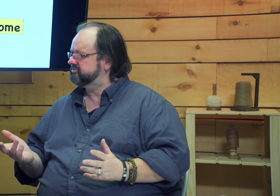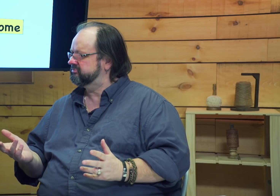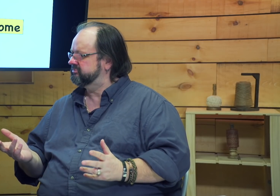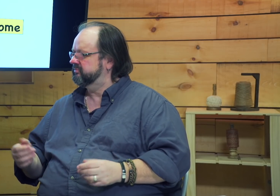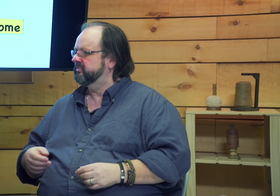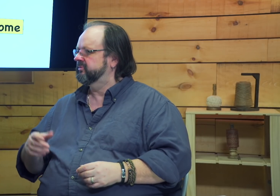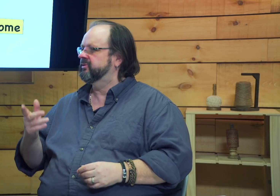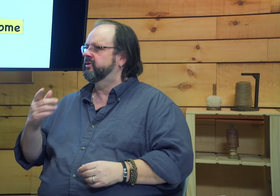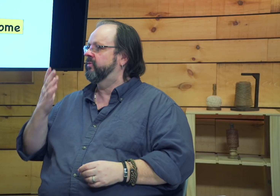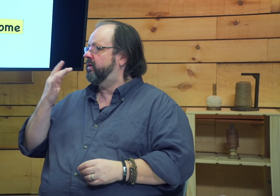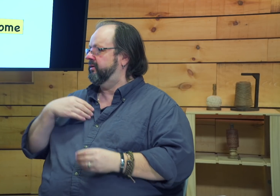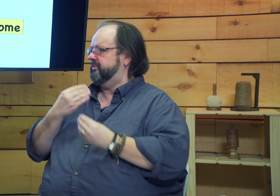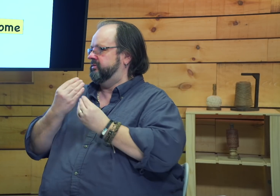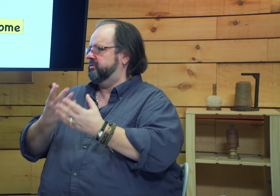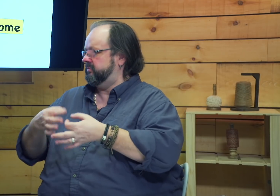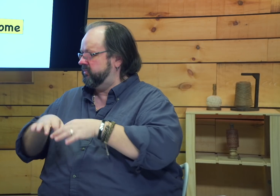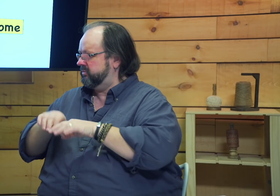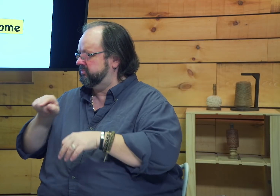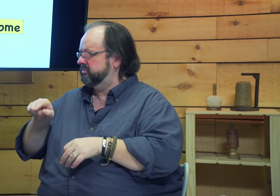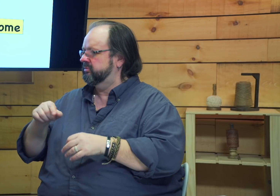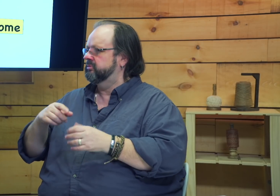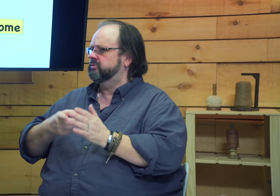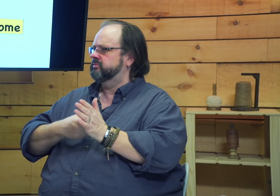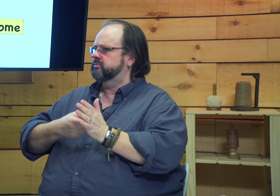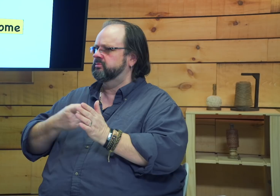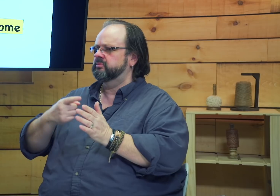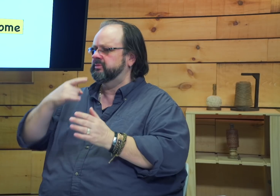Why this is important for you to understand is because